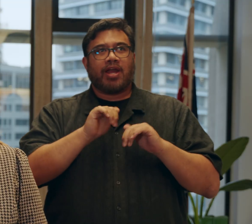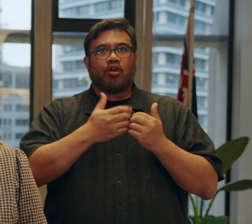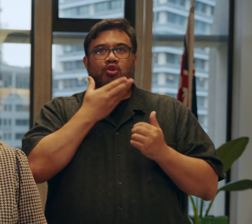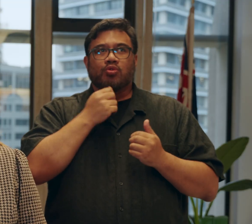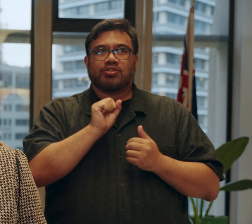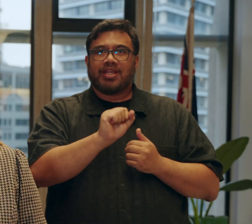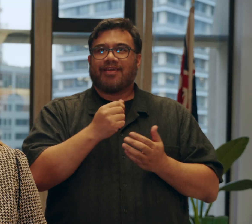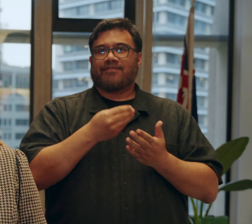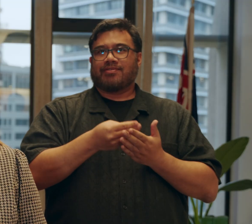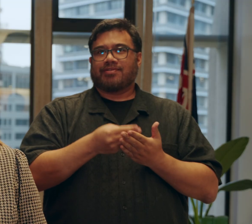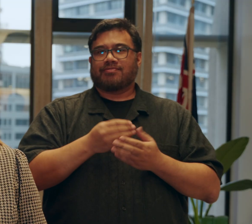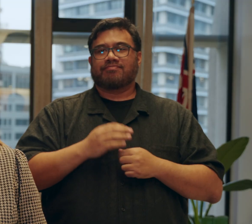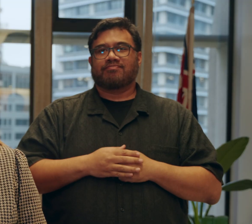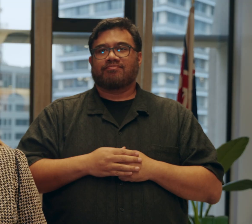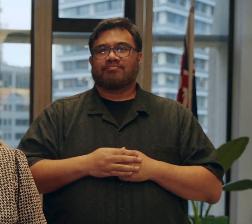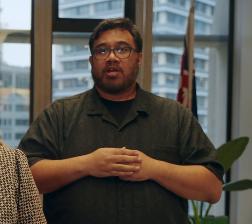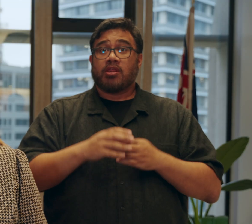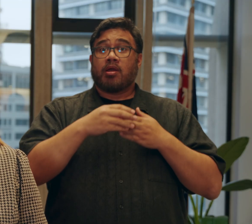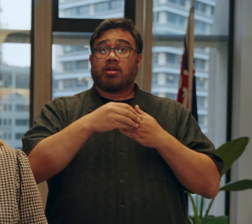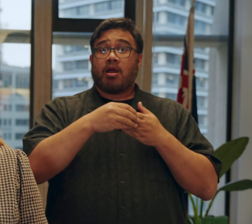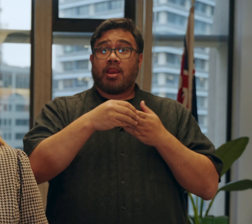The purchasing guidelines will be removed.